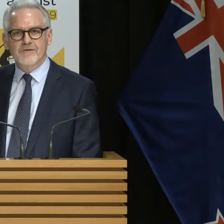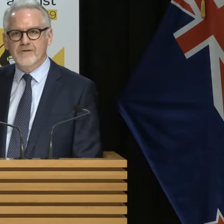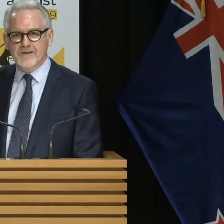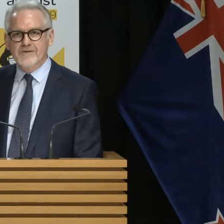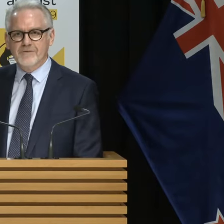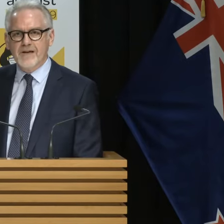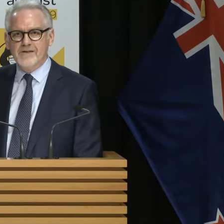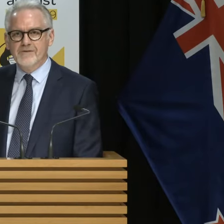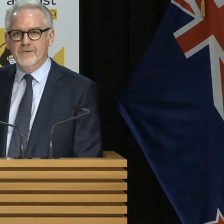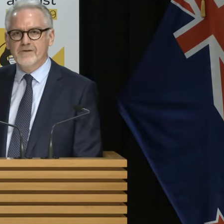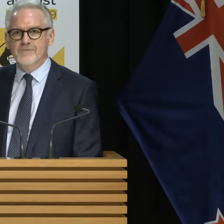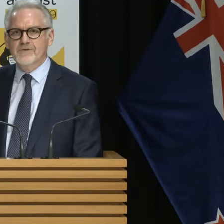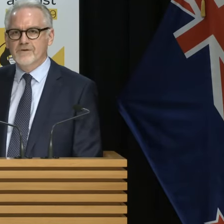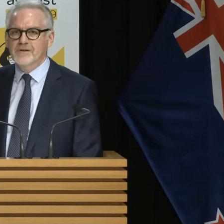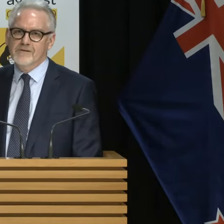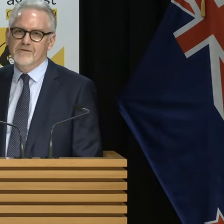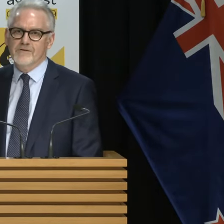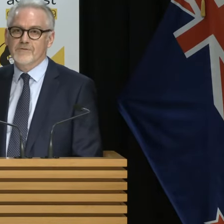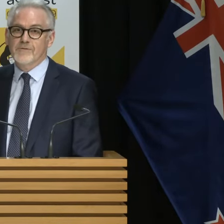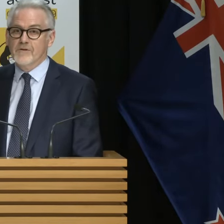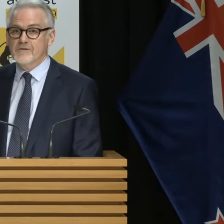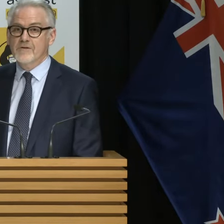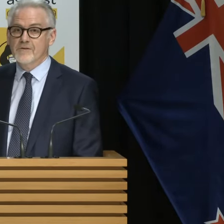Yes I agree, naturally with an elimination strategy were focused on, and that was the